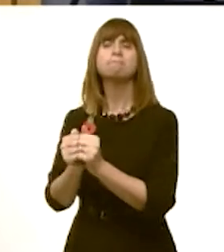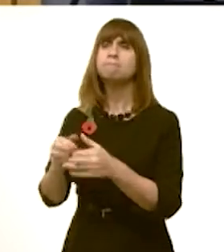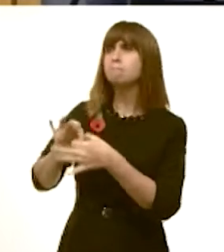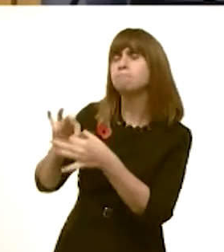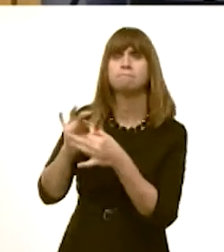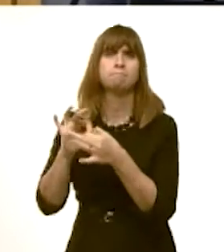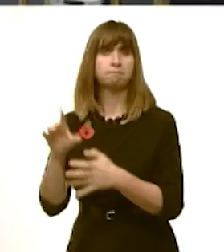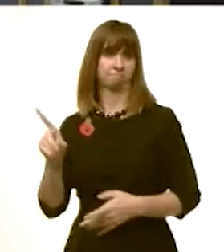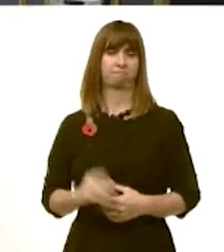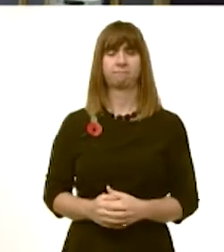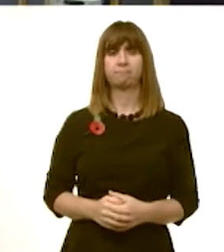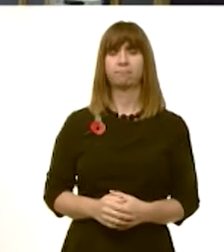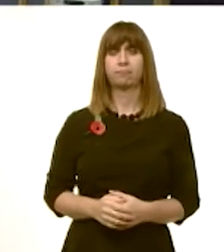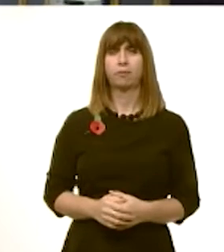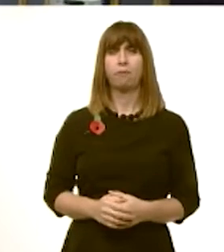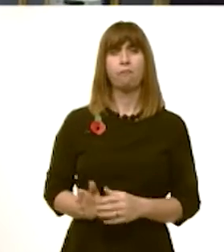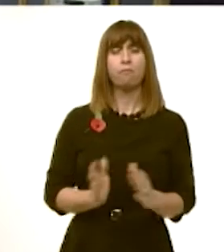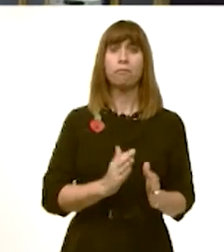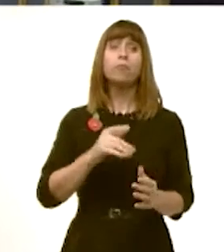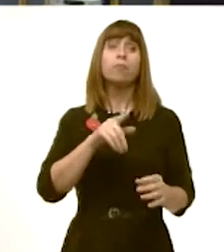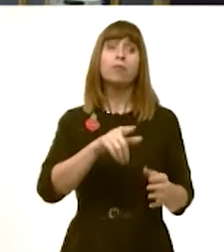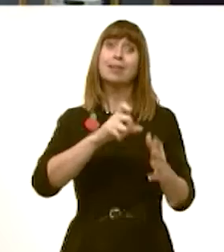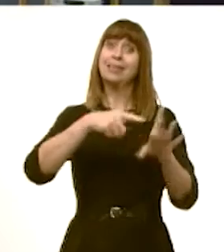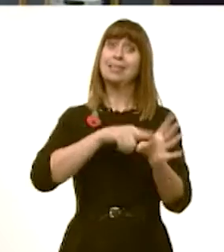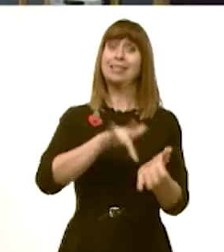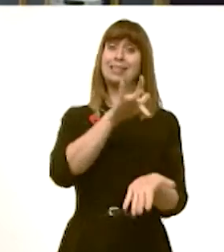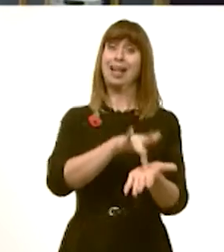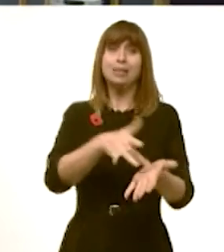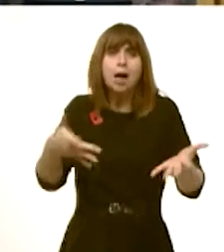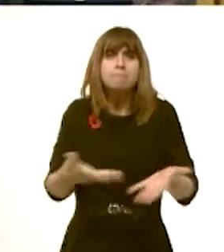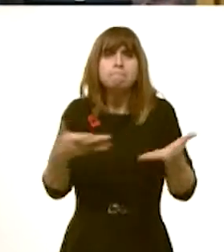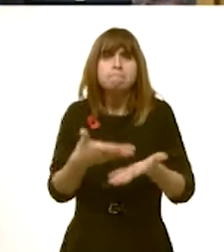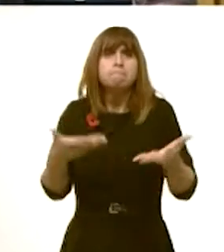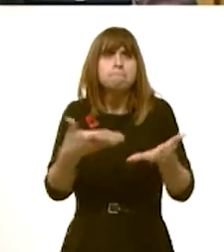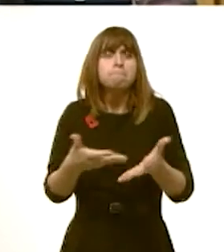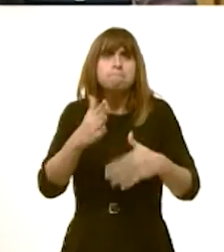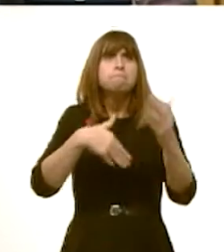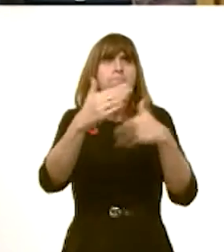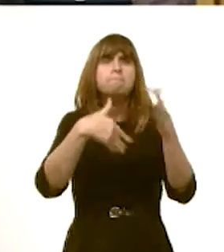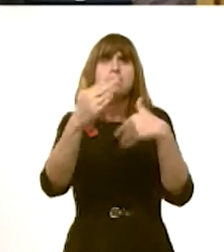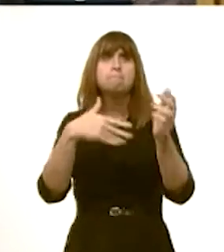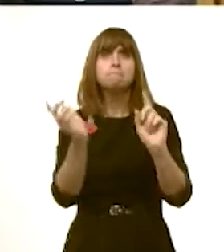Will the First Minister make a statement on the regeneration of city centres? OAQ(4)2556(FM) Carwyn Jones: Our flagship regeneration programme,